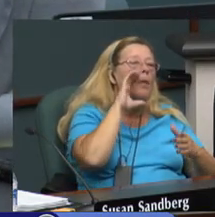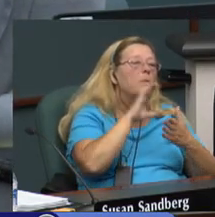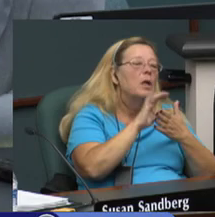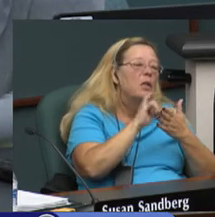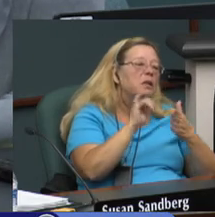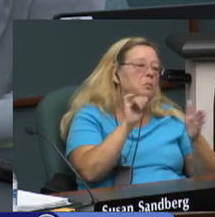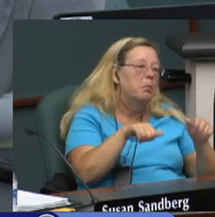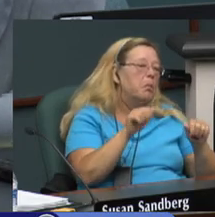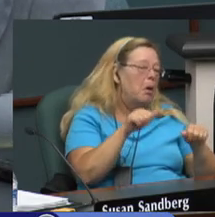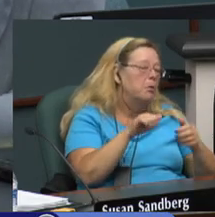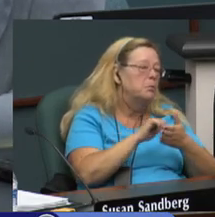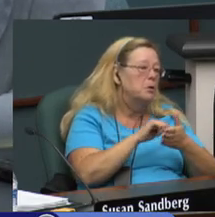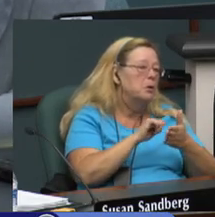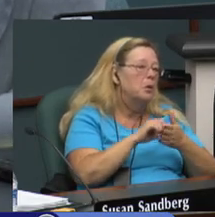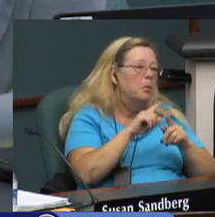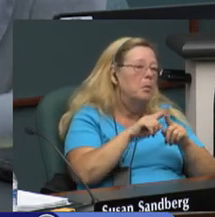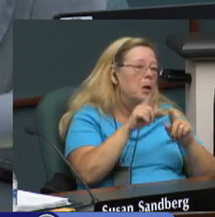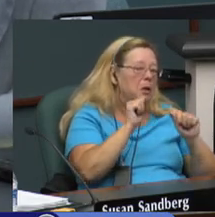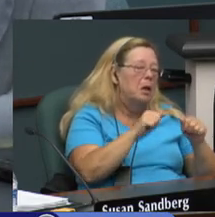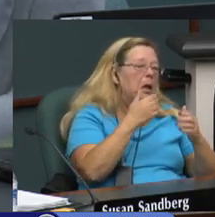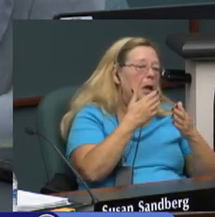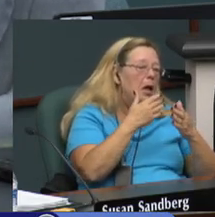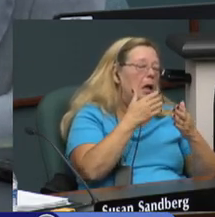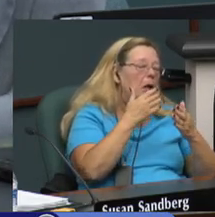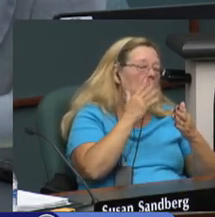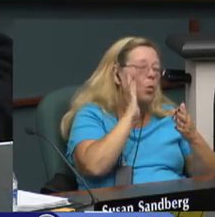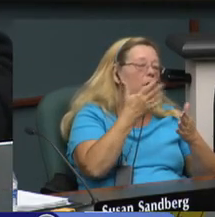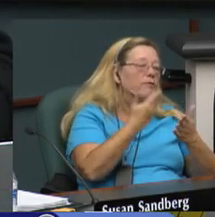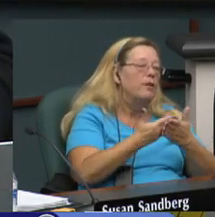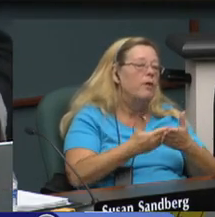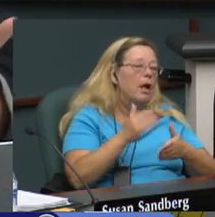and we can verify that but that's my understanding okay so to your knowledge